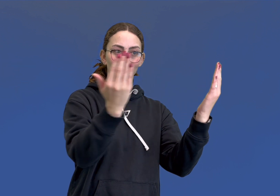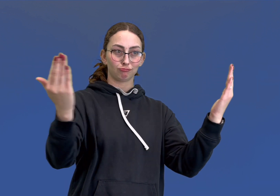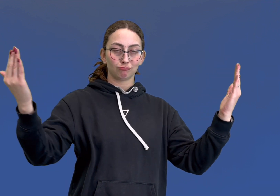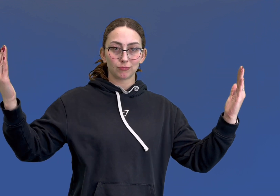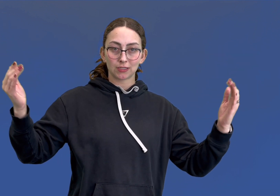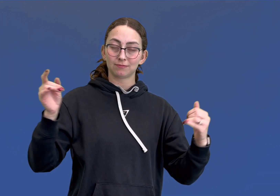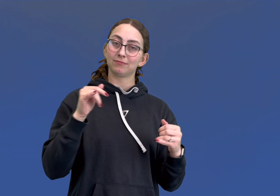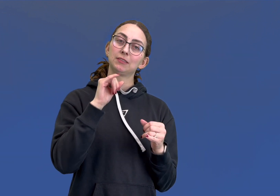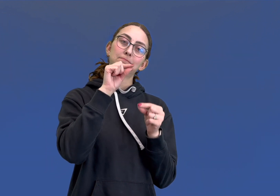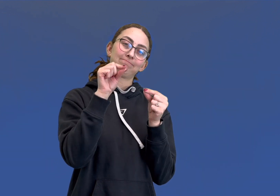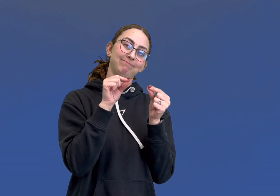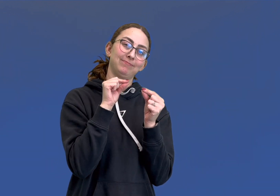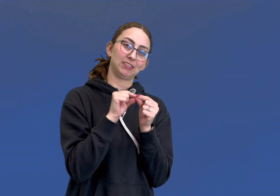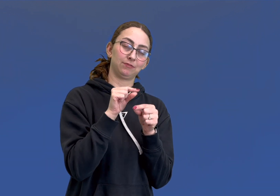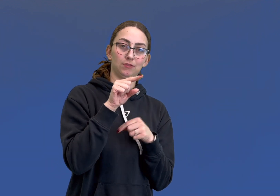specifically the second panel, thank you